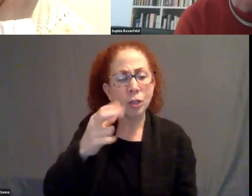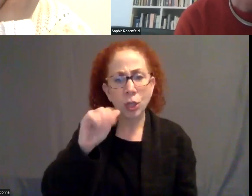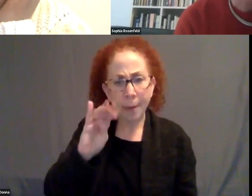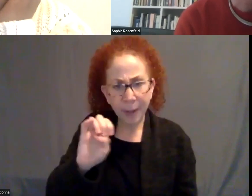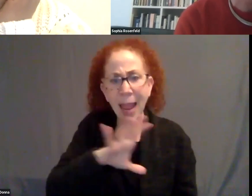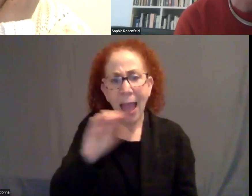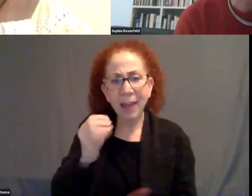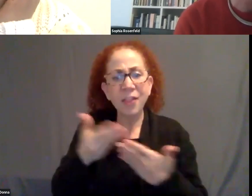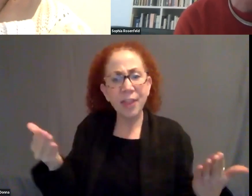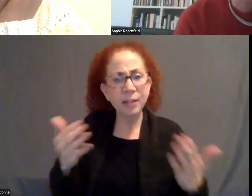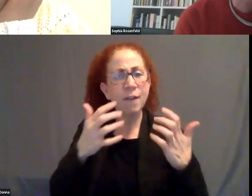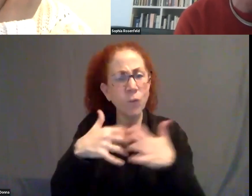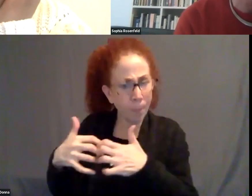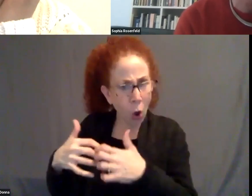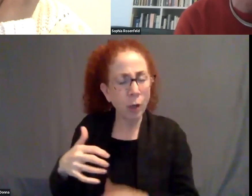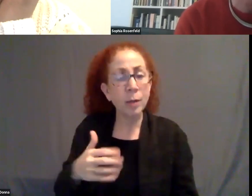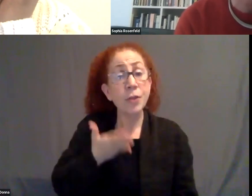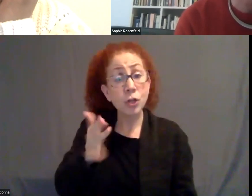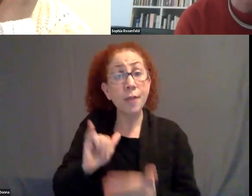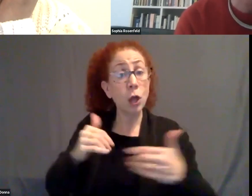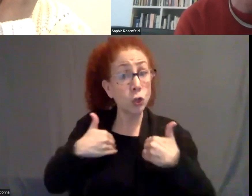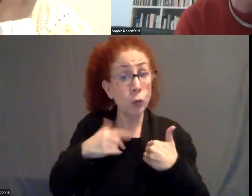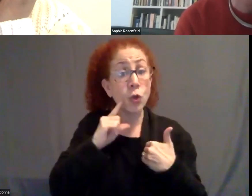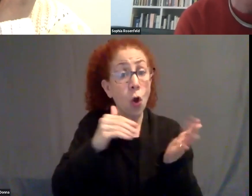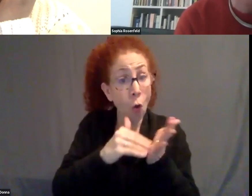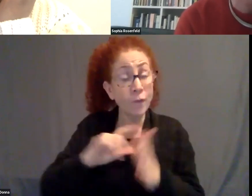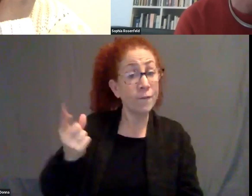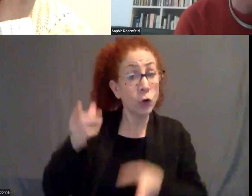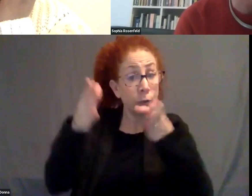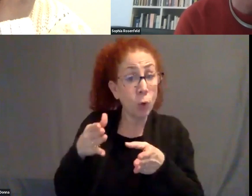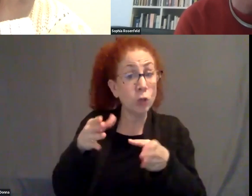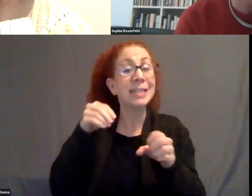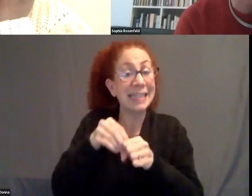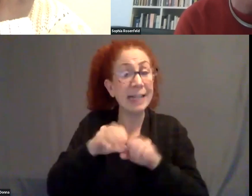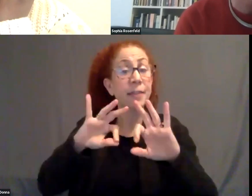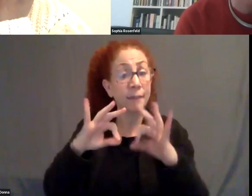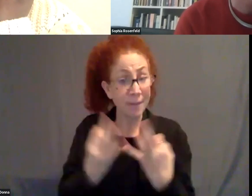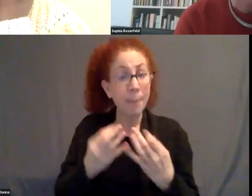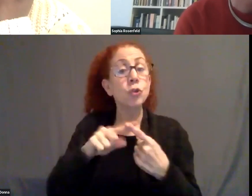And the suggestion that youth are often the first in their families to learn the language of the dominant group,